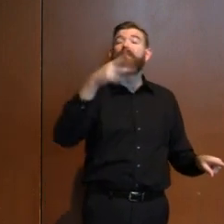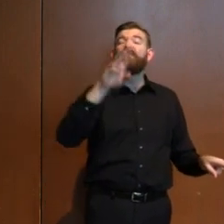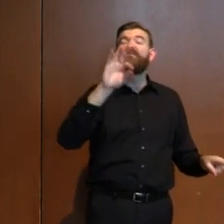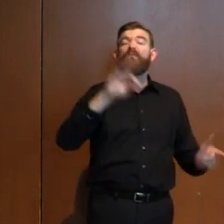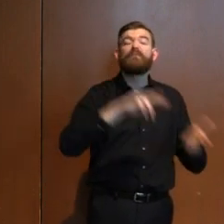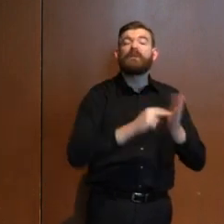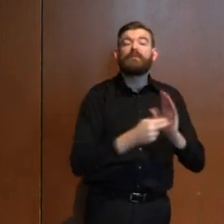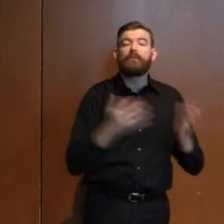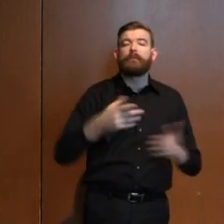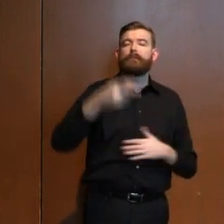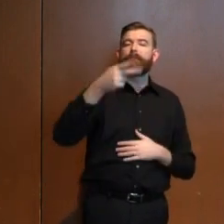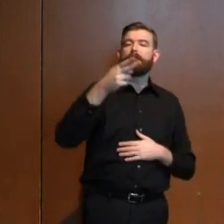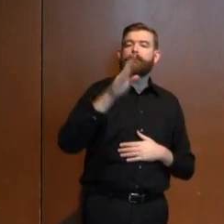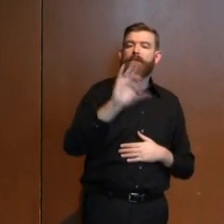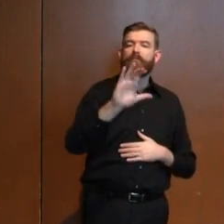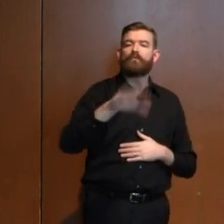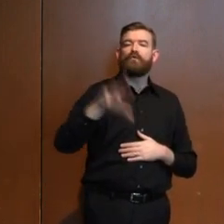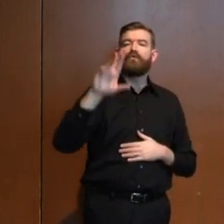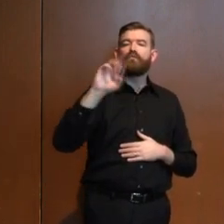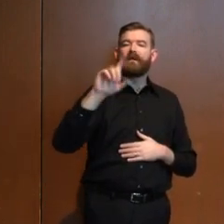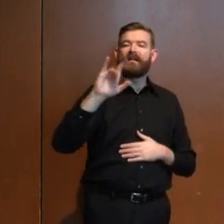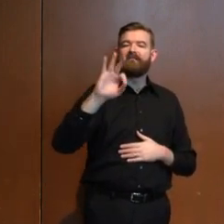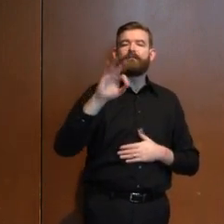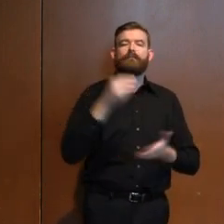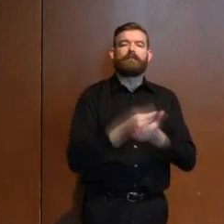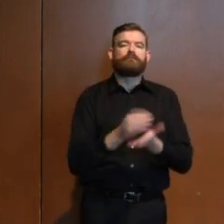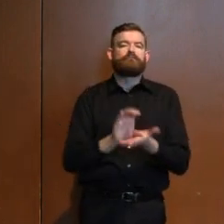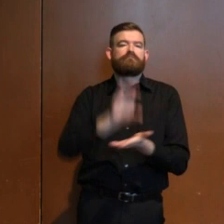BUT EVERYBODY LISTENING NJPRF.ORG. THAT'S NJPRF.ORG. THAT PRF STANDS FOR PANDEMIC RELIEF FUND.